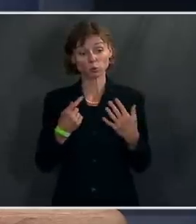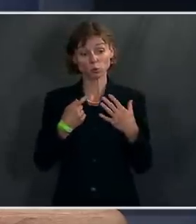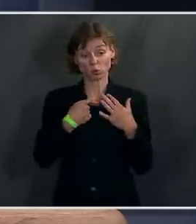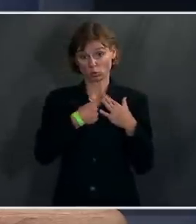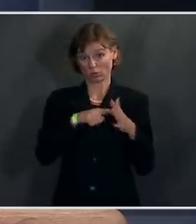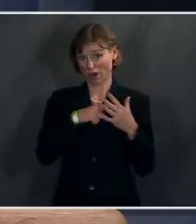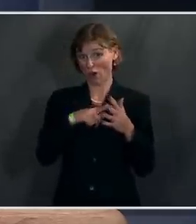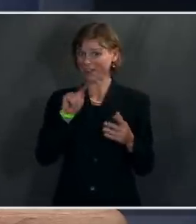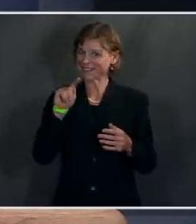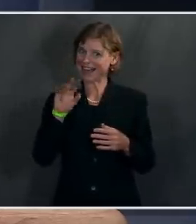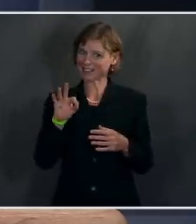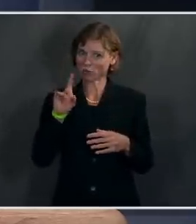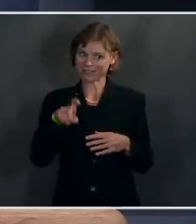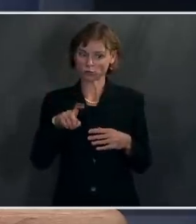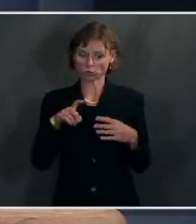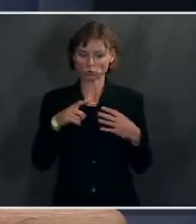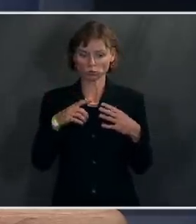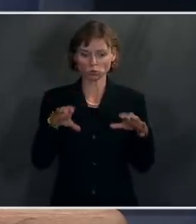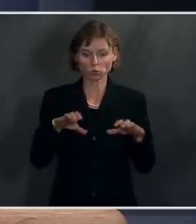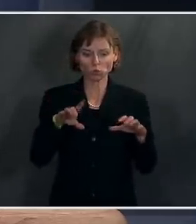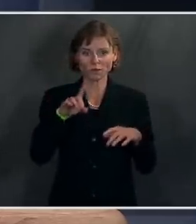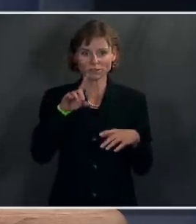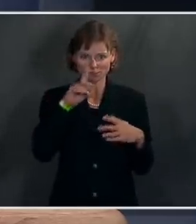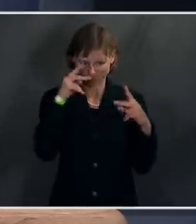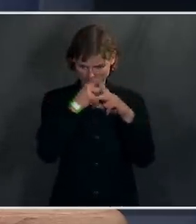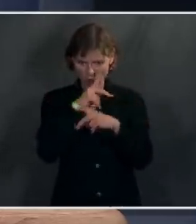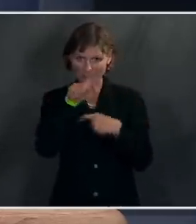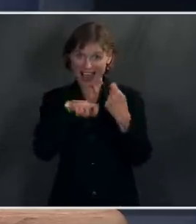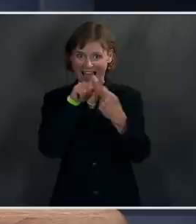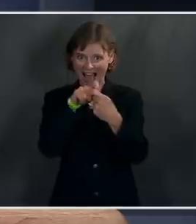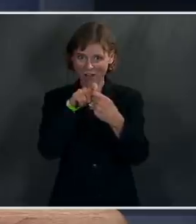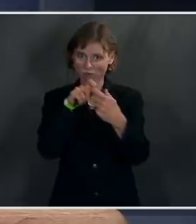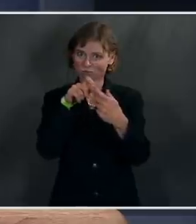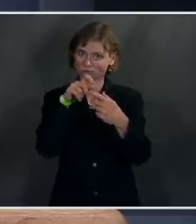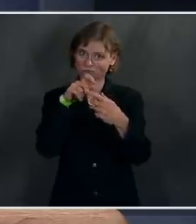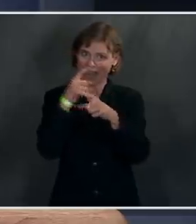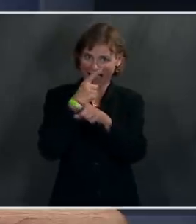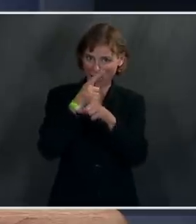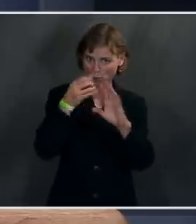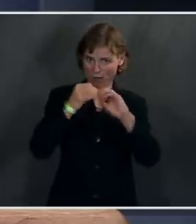is determine what the accurate number is and where these kids are and then determine case